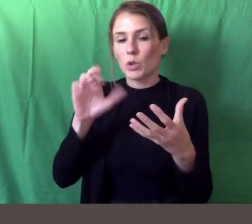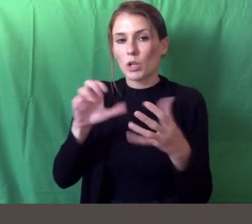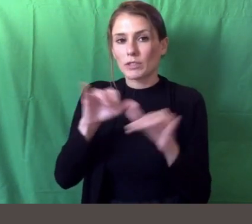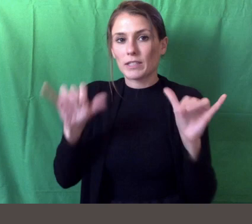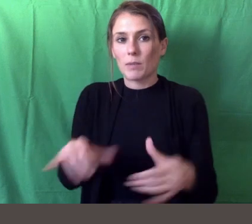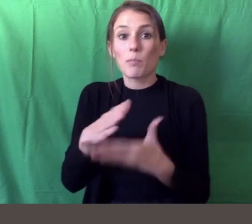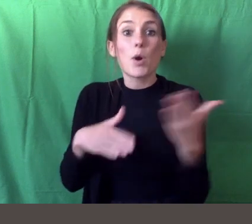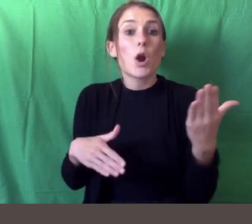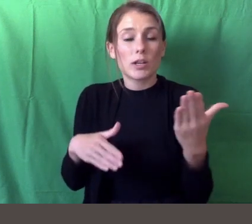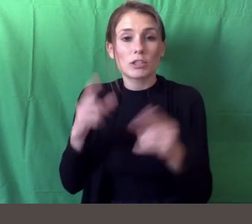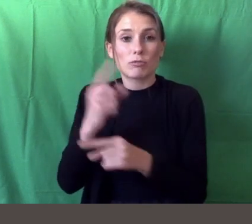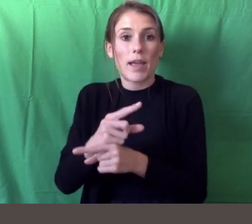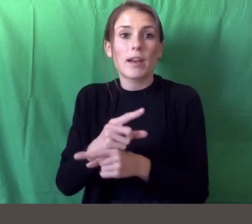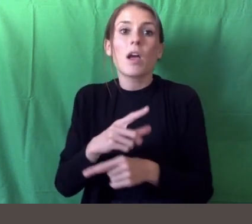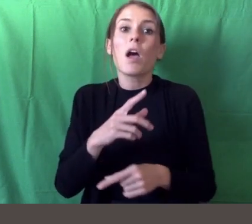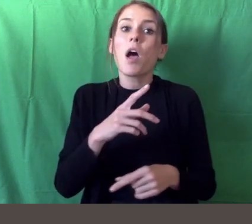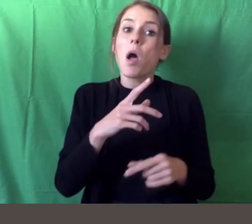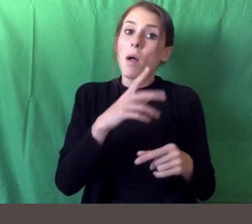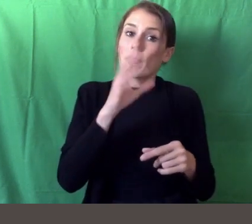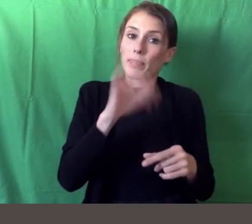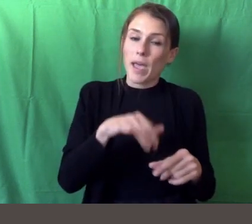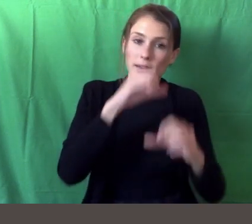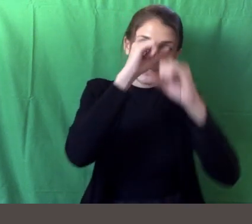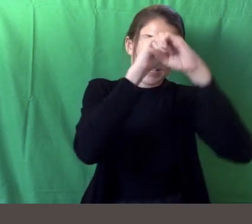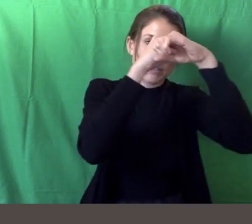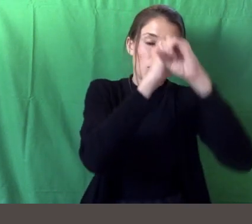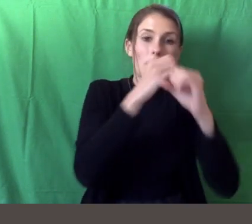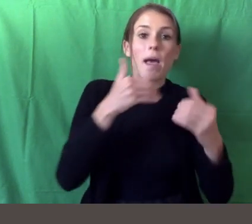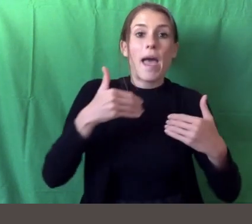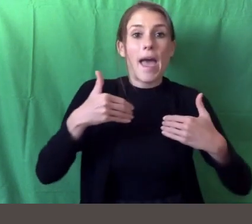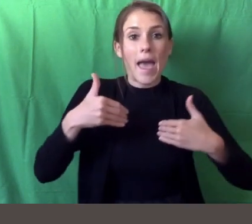There is a James Webb Space Telescope, and there are pictures of exoplanets.